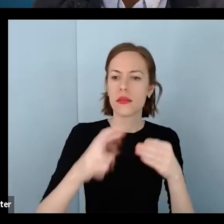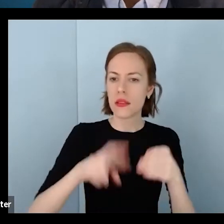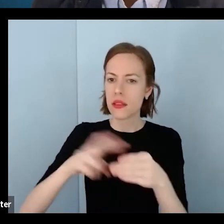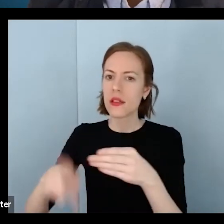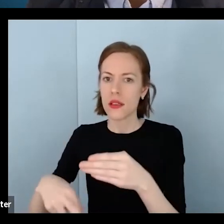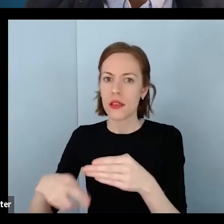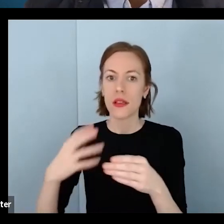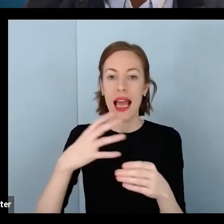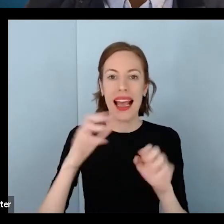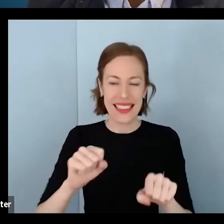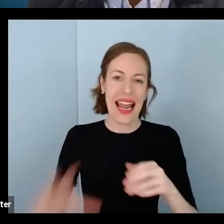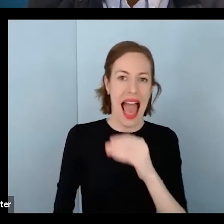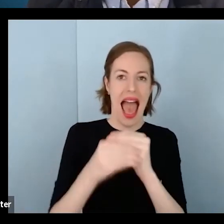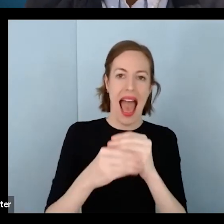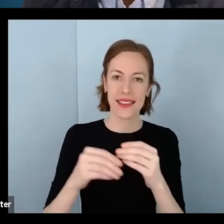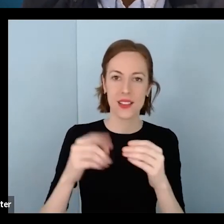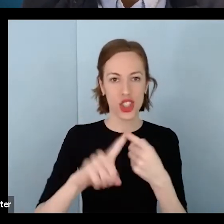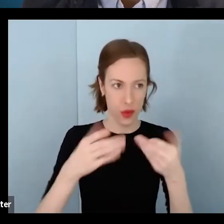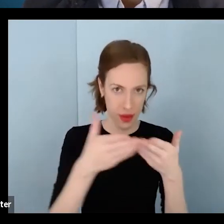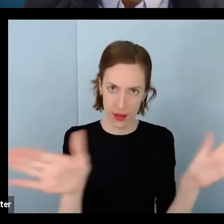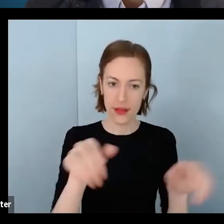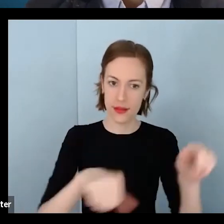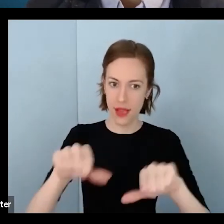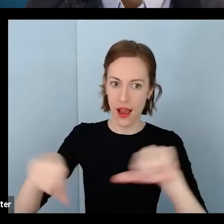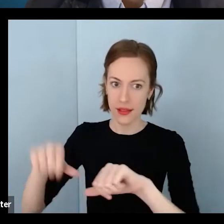We might also see similar algorithm nudges elsewhere.